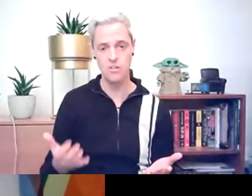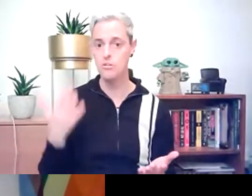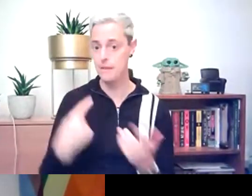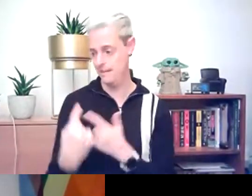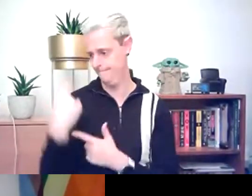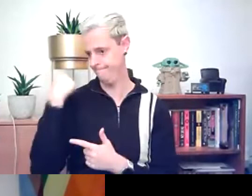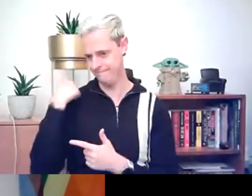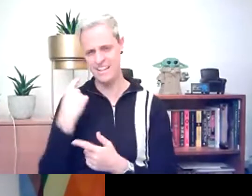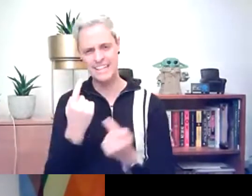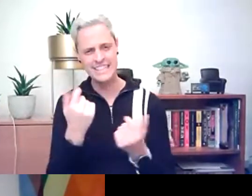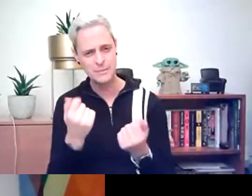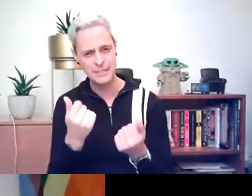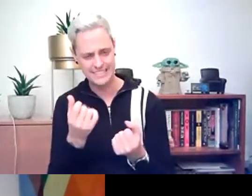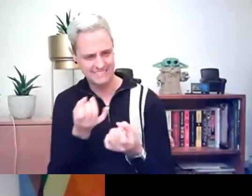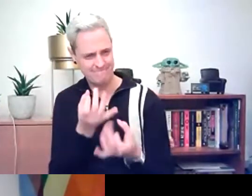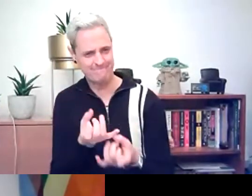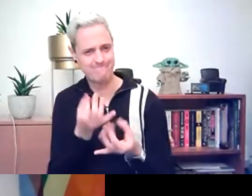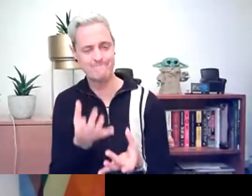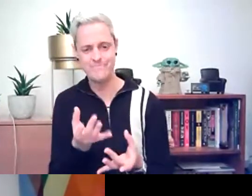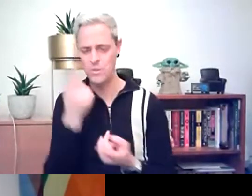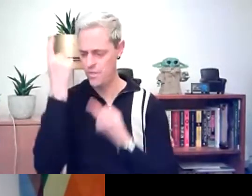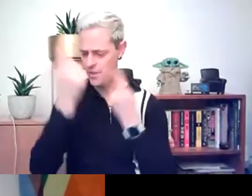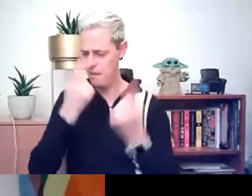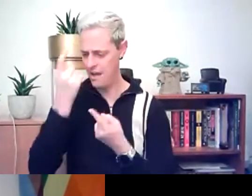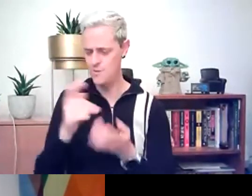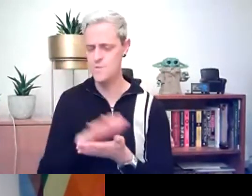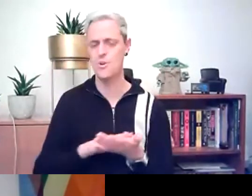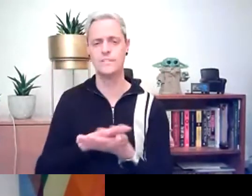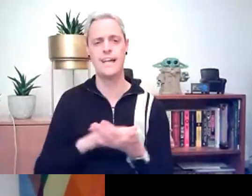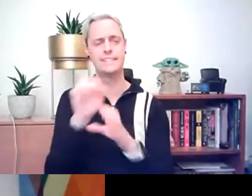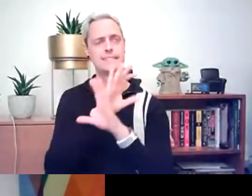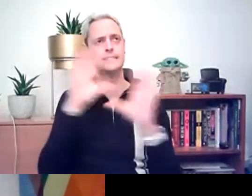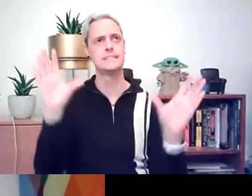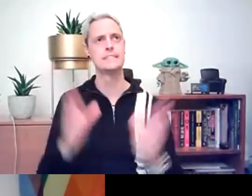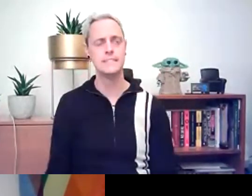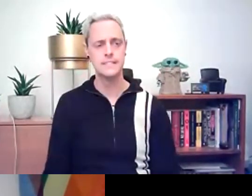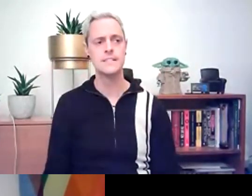of this Yeah, I'll kind of think about it in this context as well so when its family